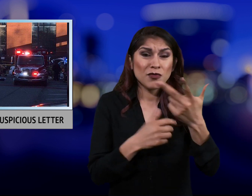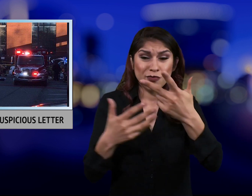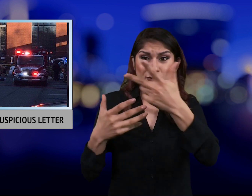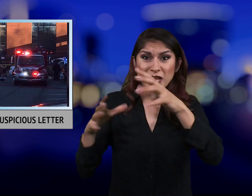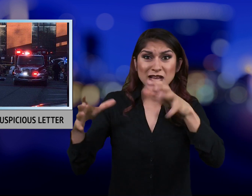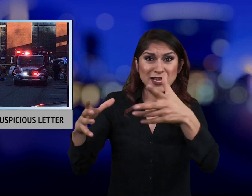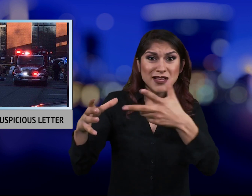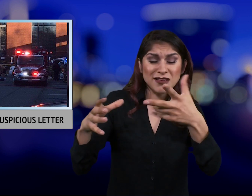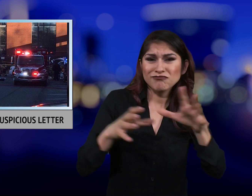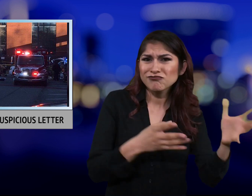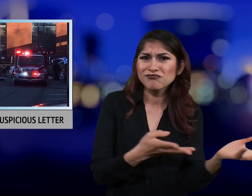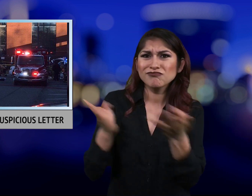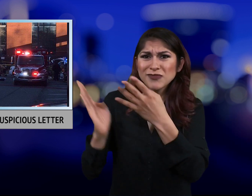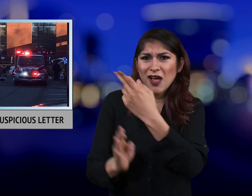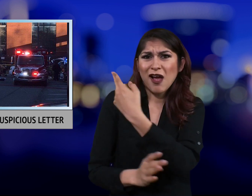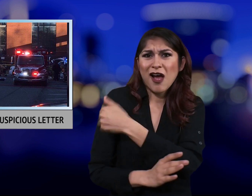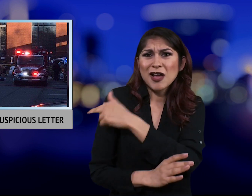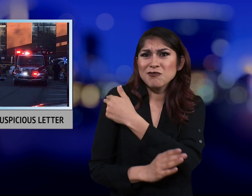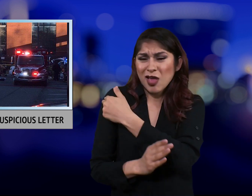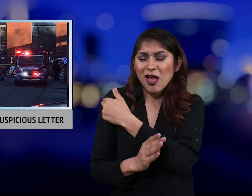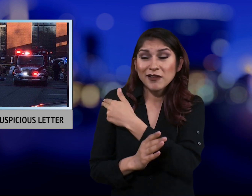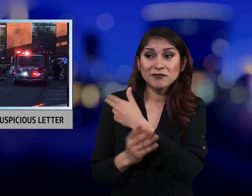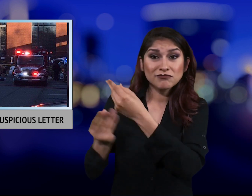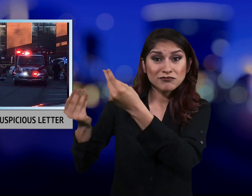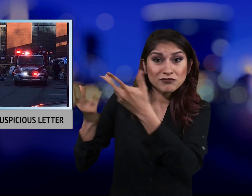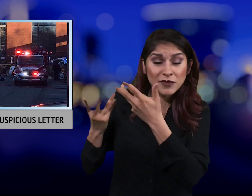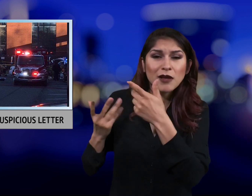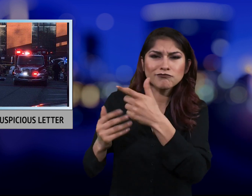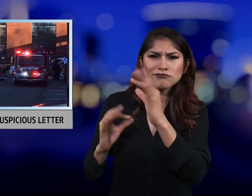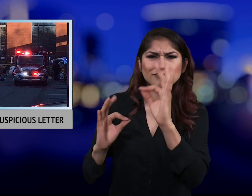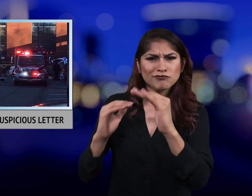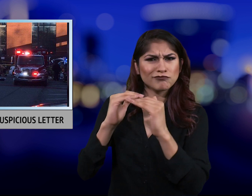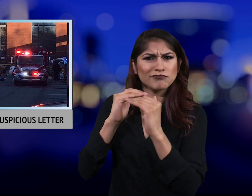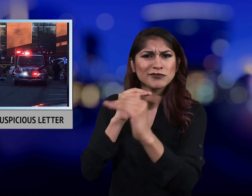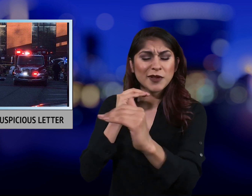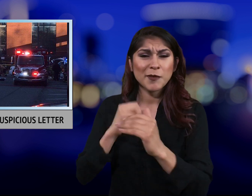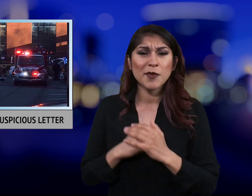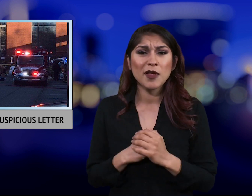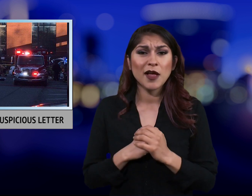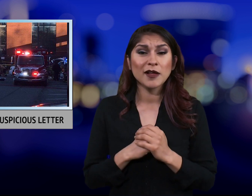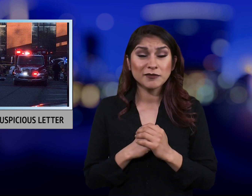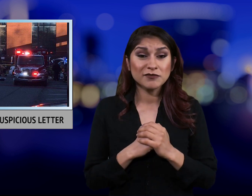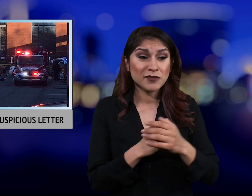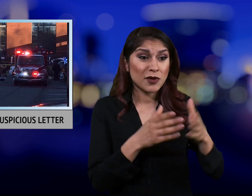Three people were transported to the hospital where they are listed in stable condition.